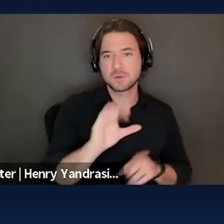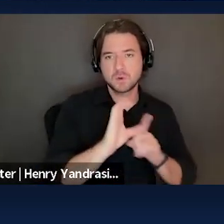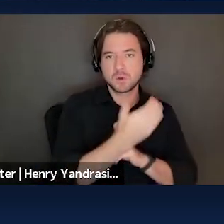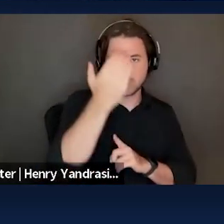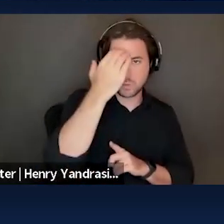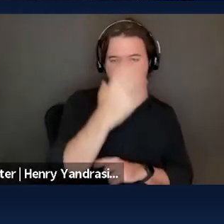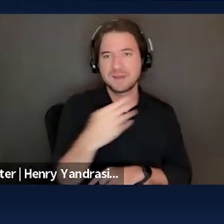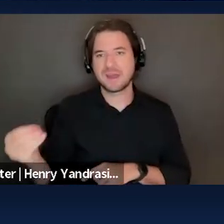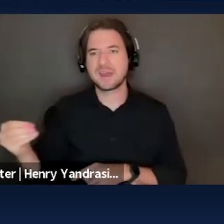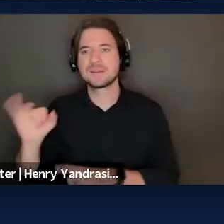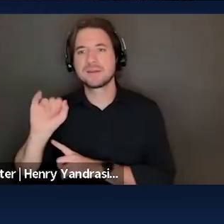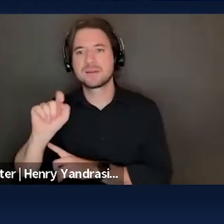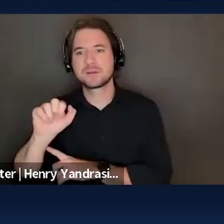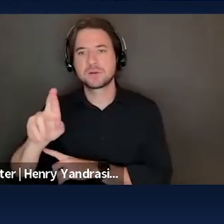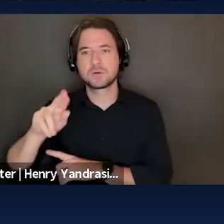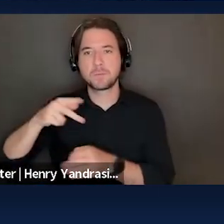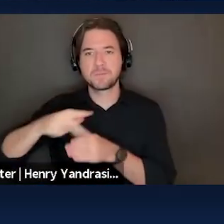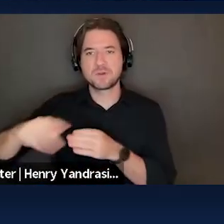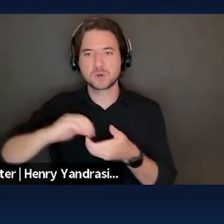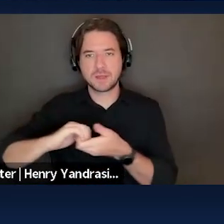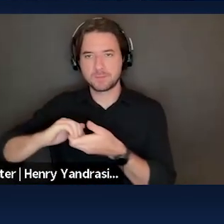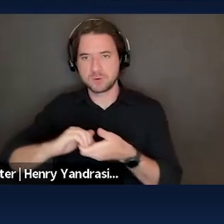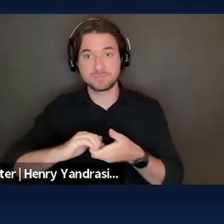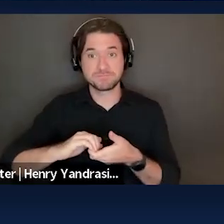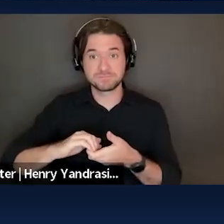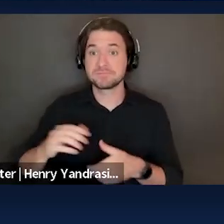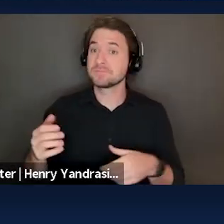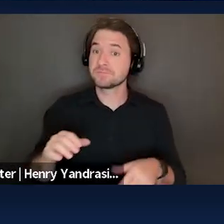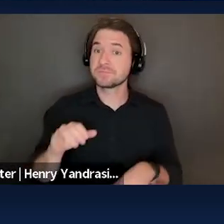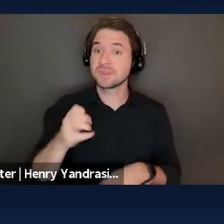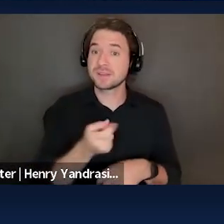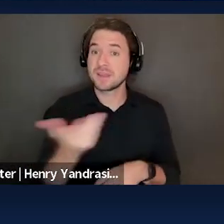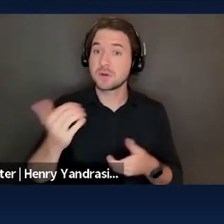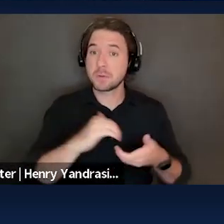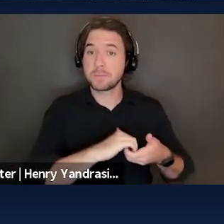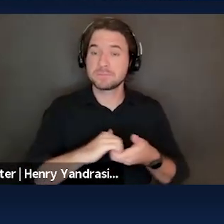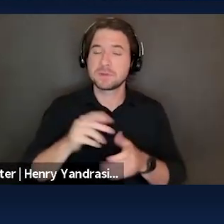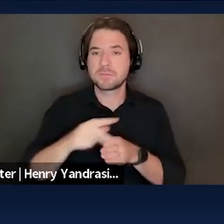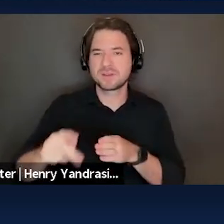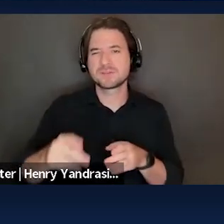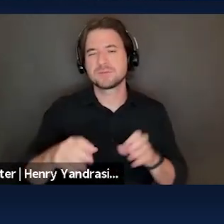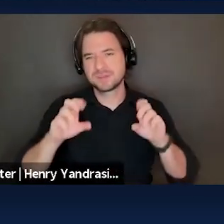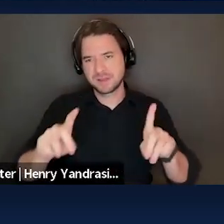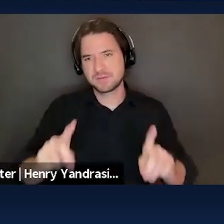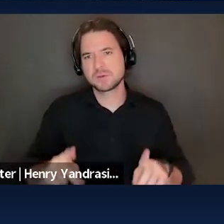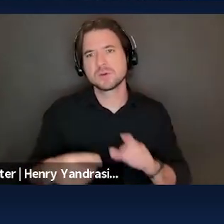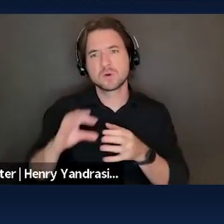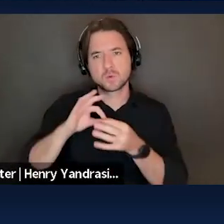And interprofessional collaboration. In a professional education grounded in the lived experiences of people with disabilities helps shape.